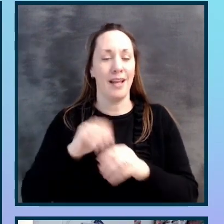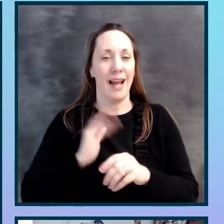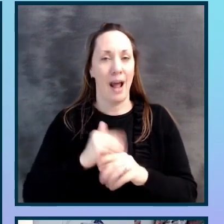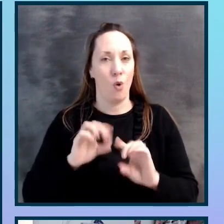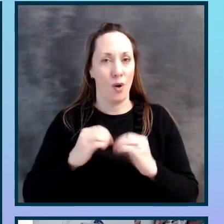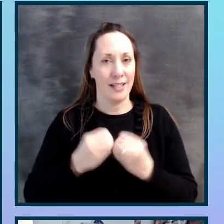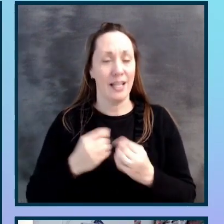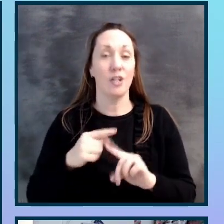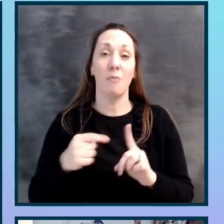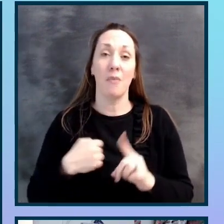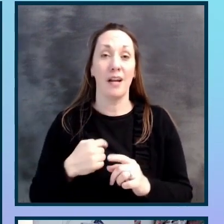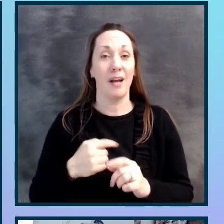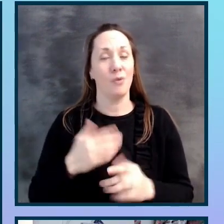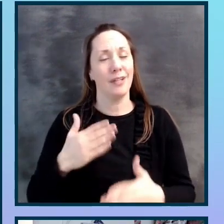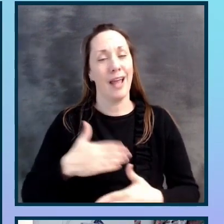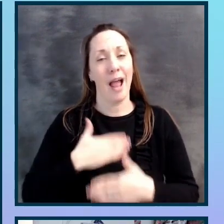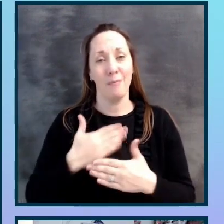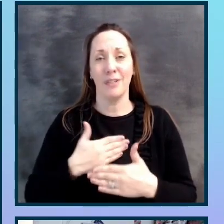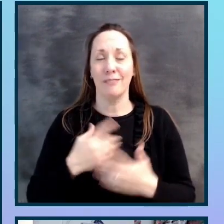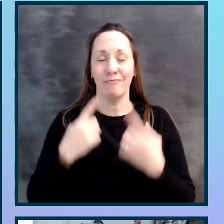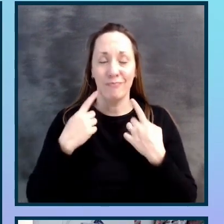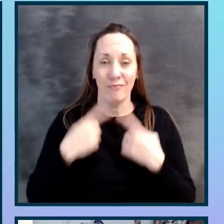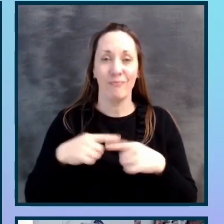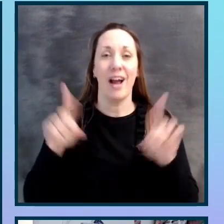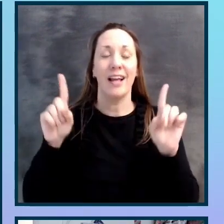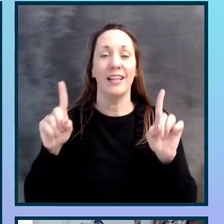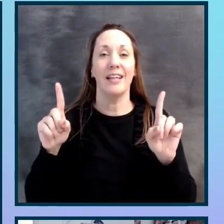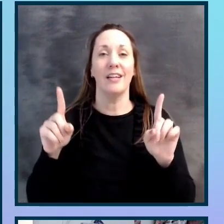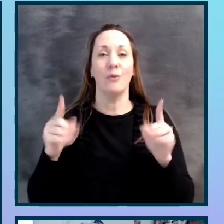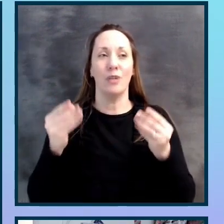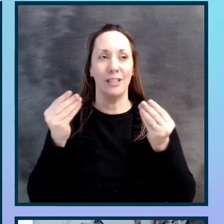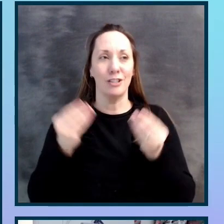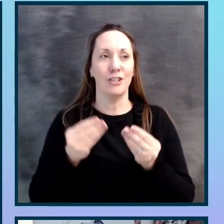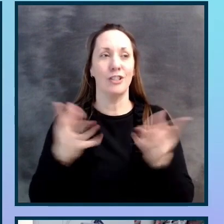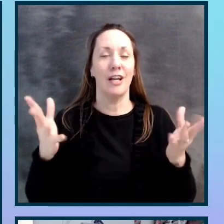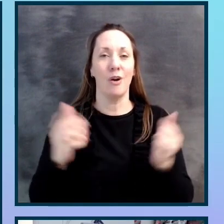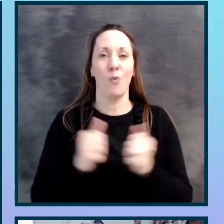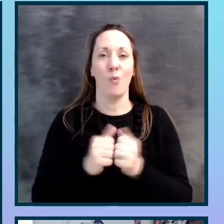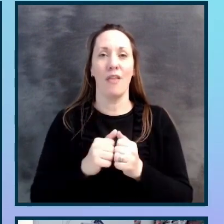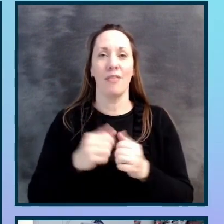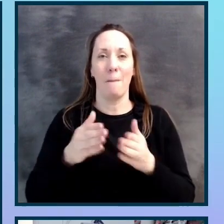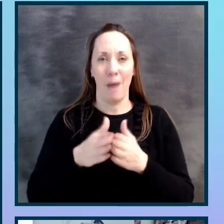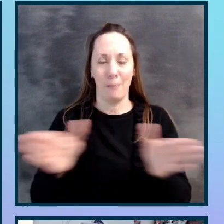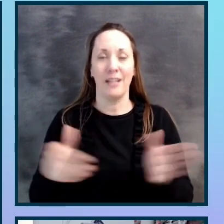that we're gonna be finally sharing that with the public. We now have a designated